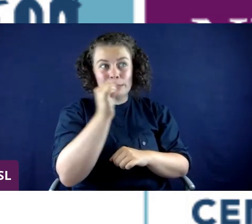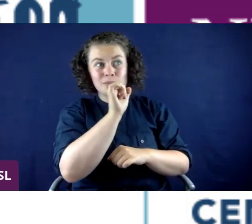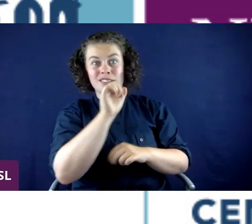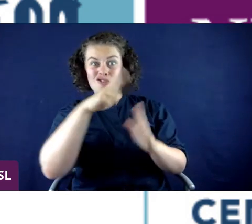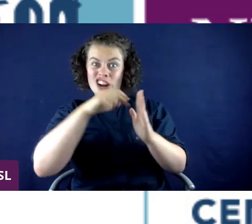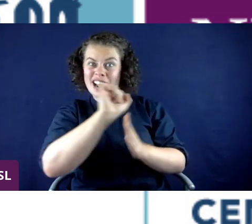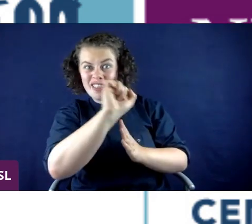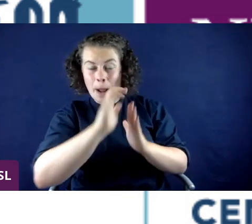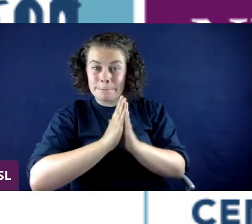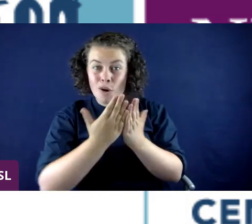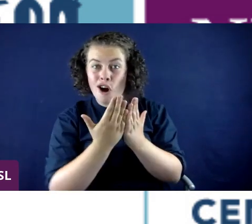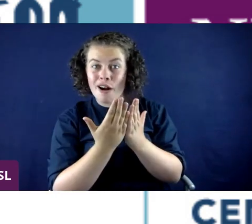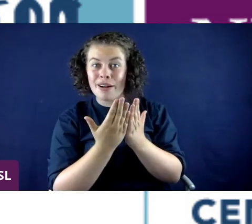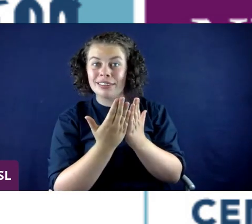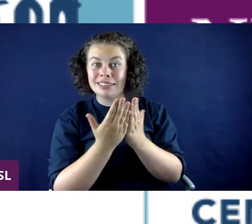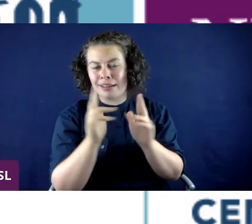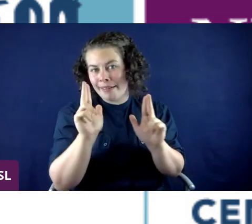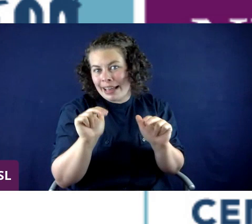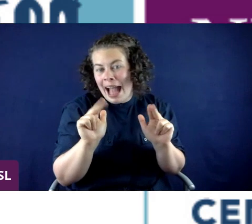for the particular type of accessibility,